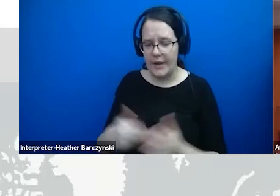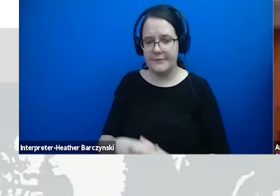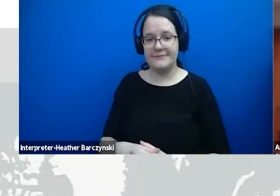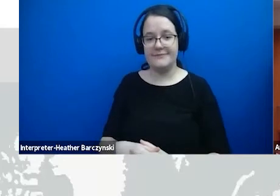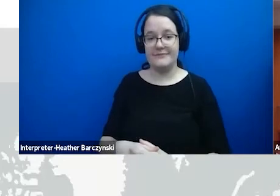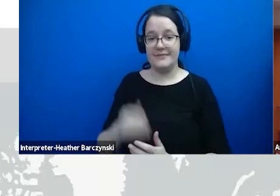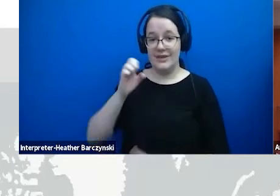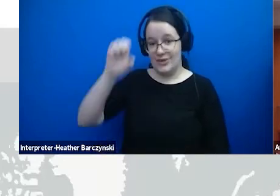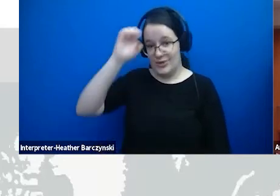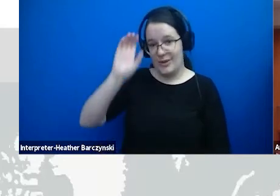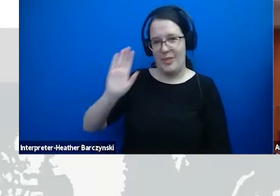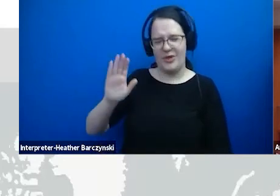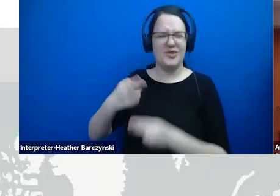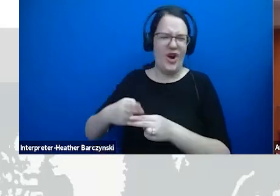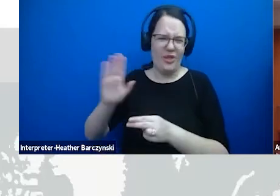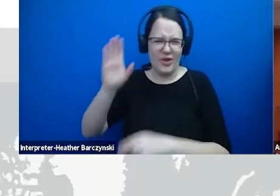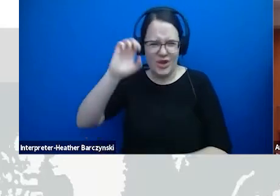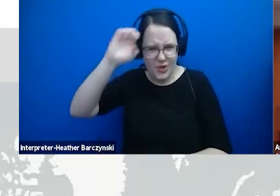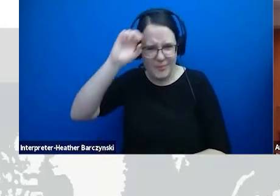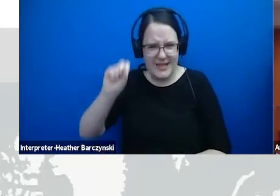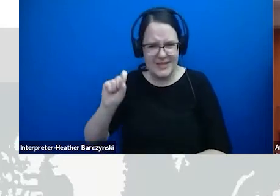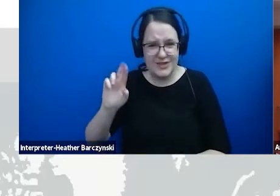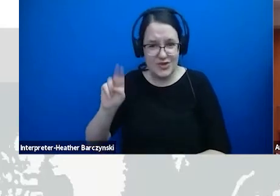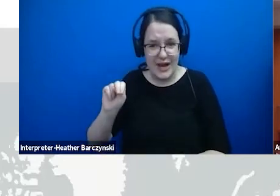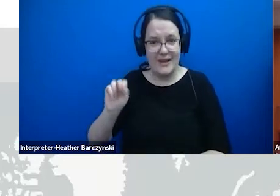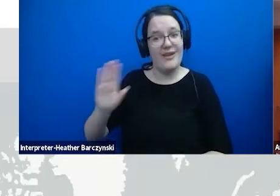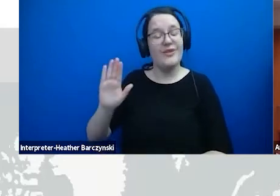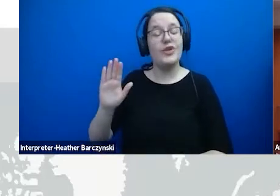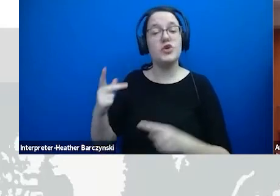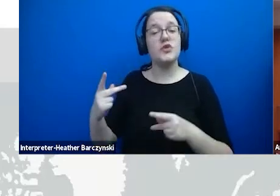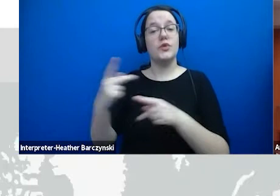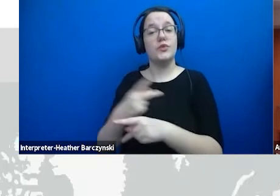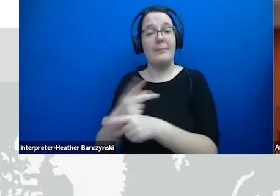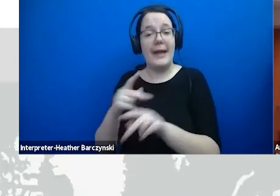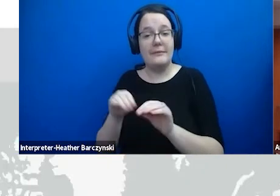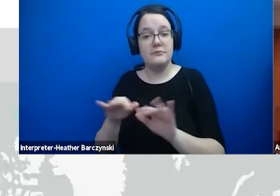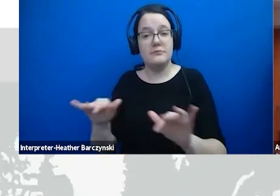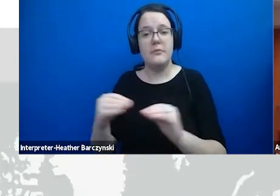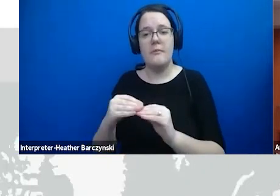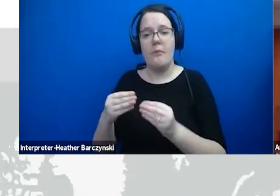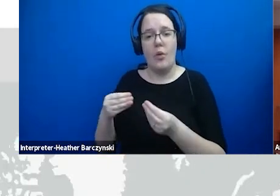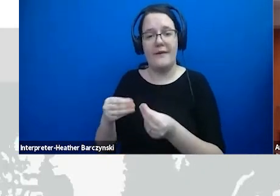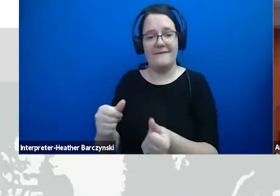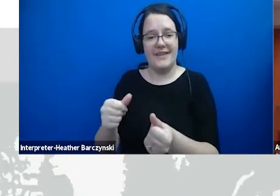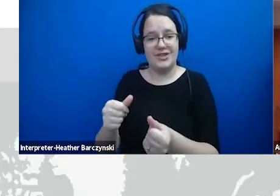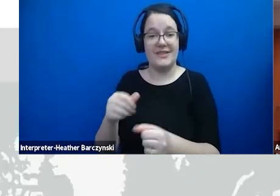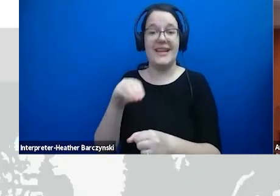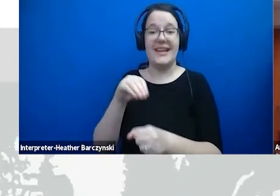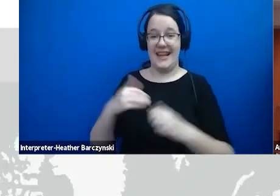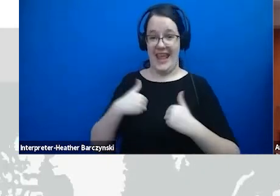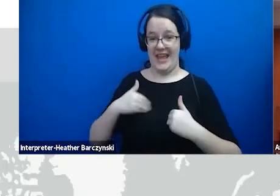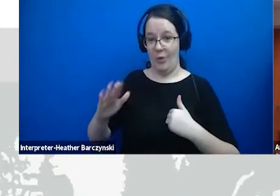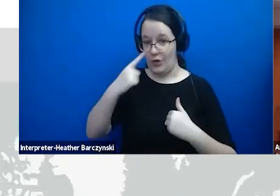strain let's call it did actually replicate more efficiently in the noses of animals and so it was